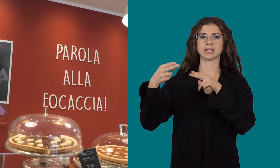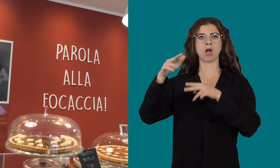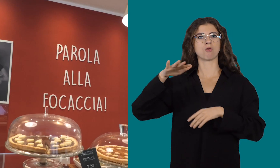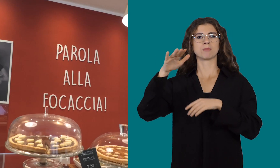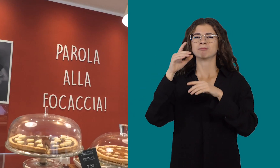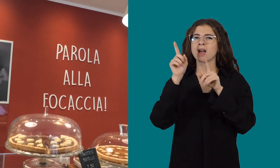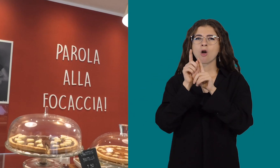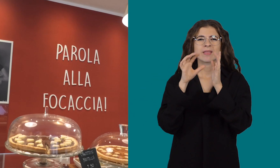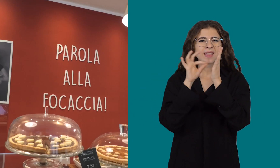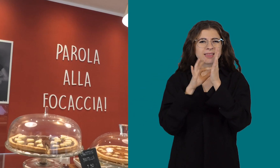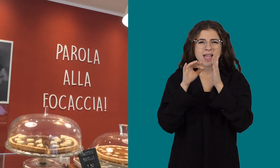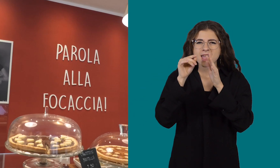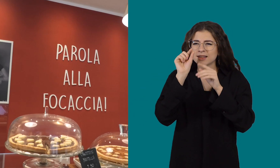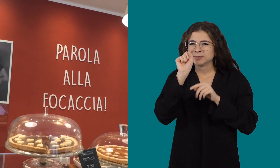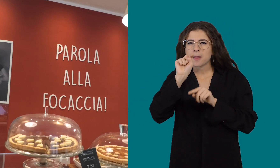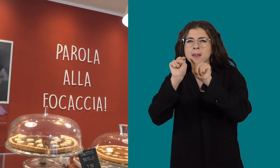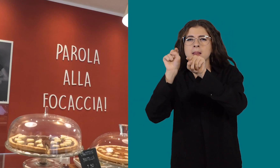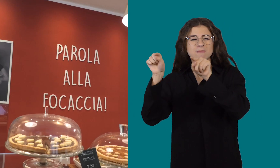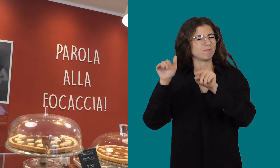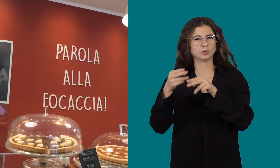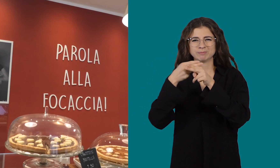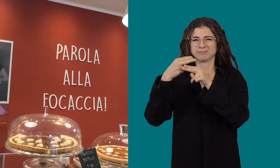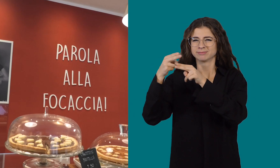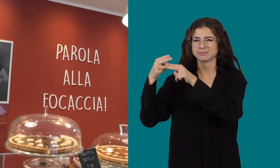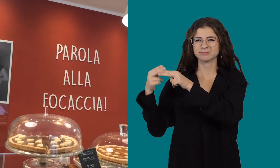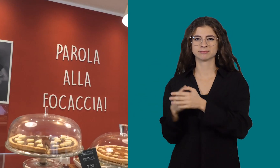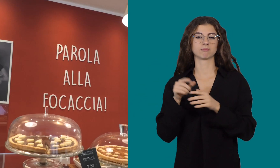where they have to clean everything to the smallest detail.